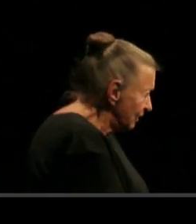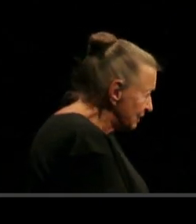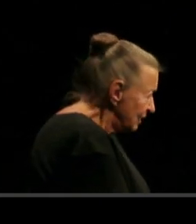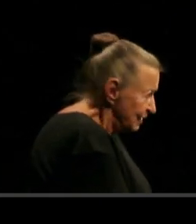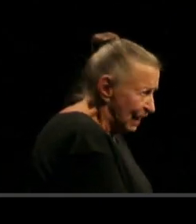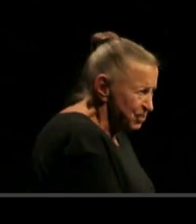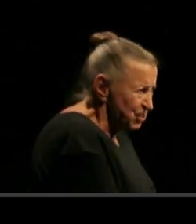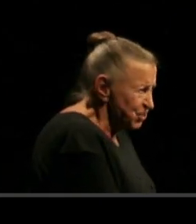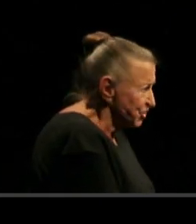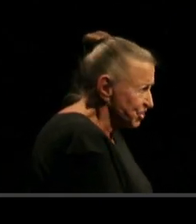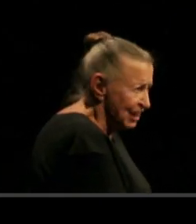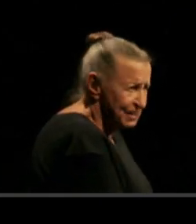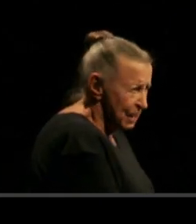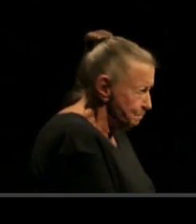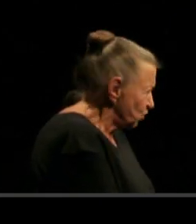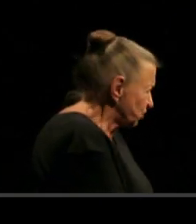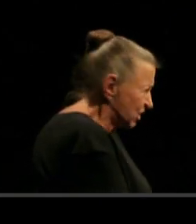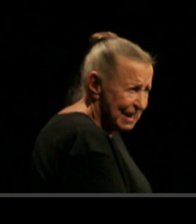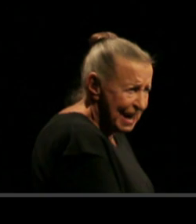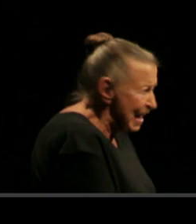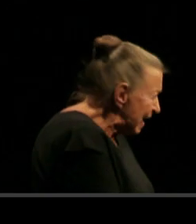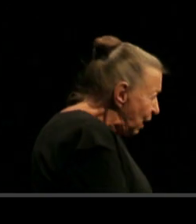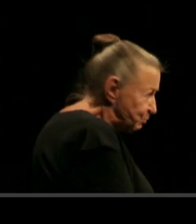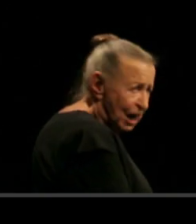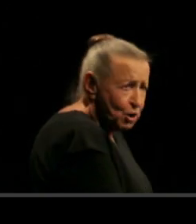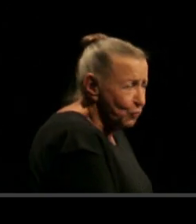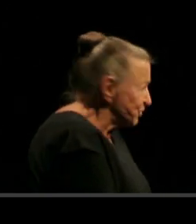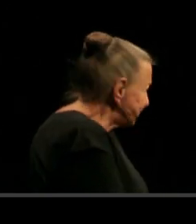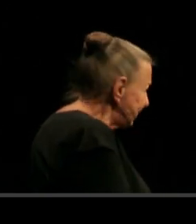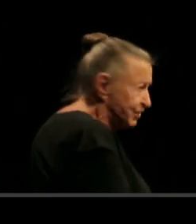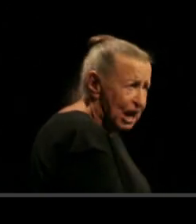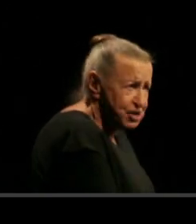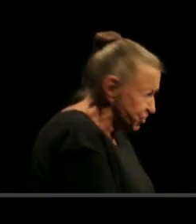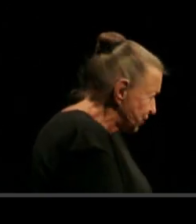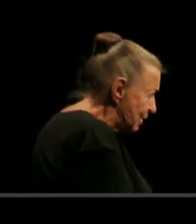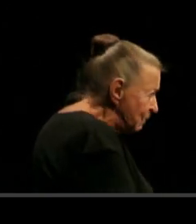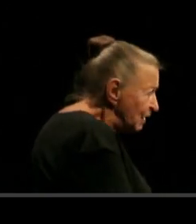or metal on glass. The listener's happy mood